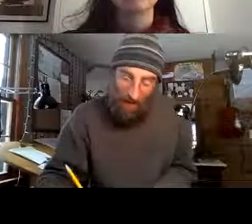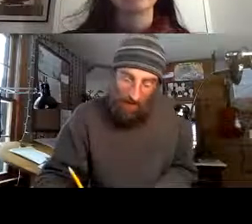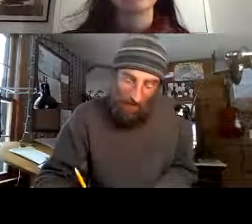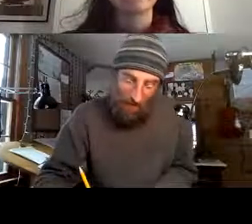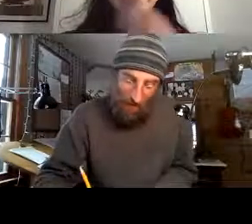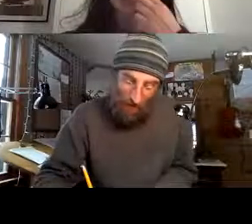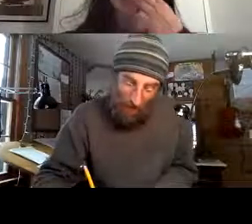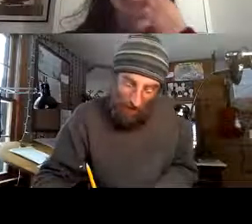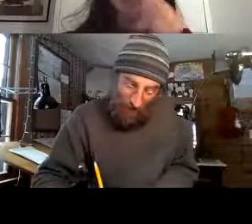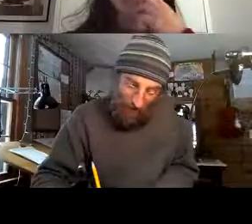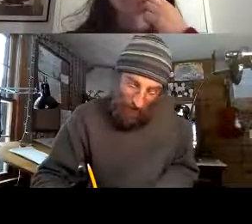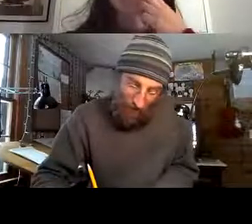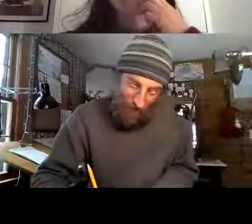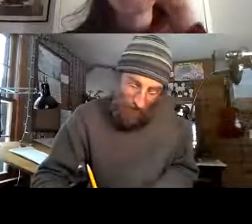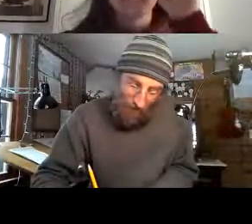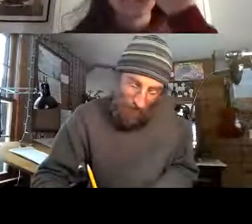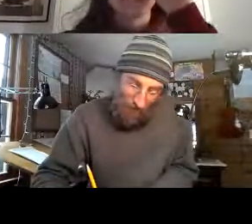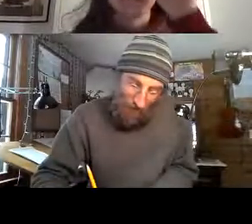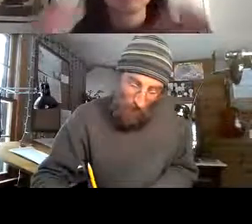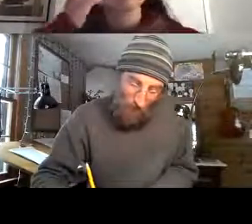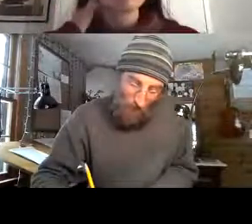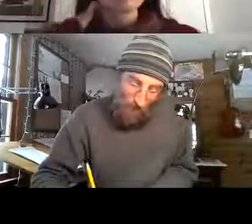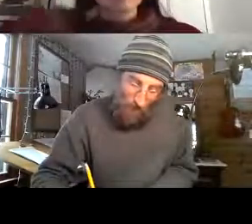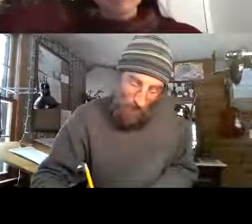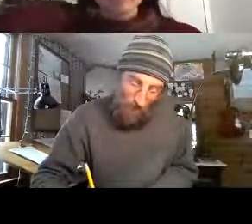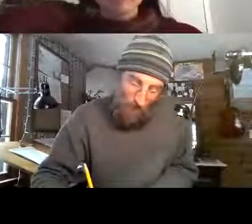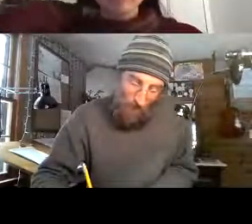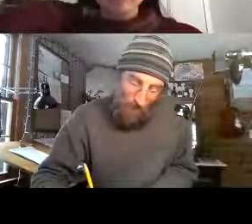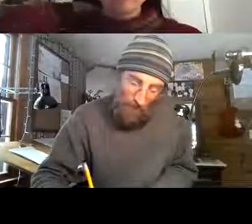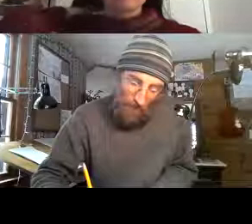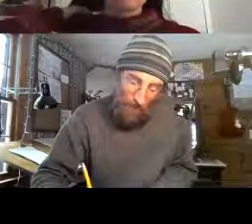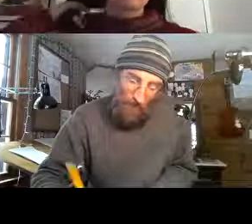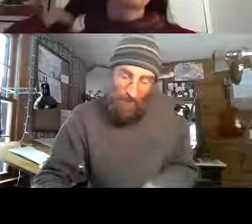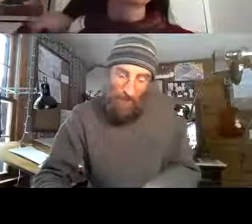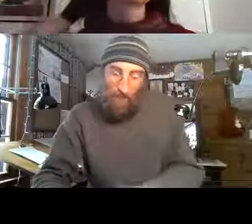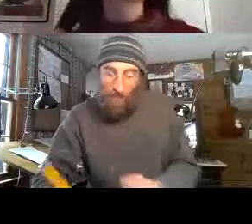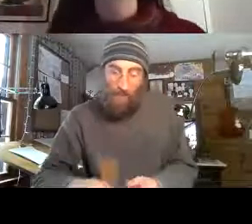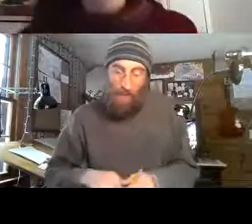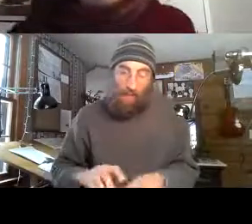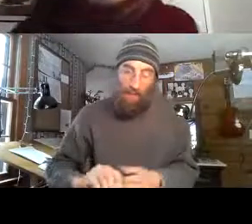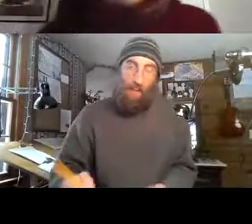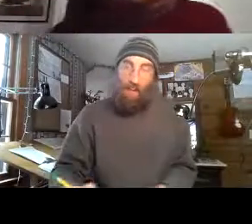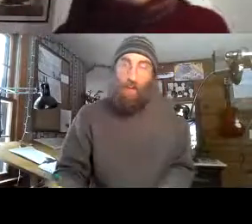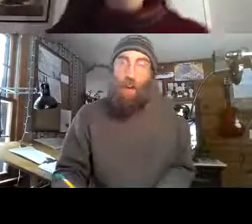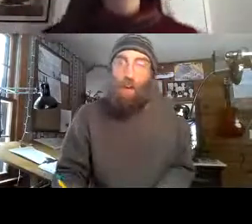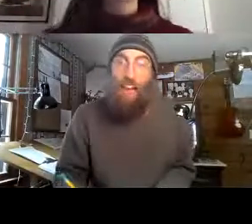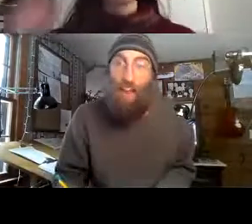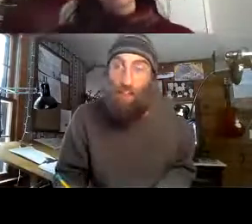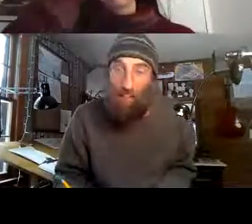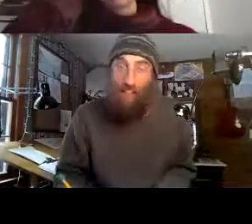that! But if I keep it super simple, with no distinguishing characteristics other than that, that I don't call attention-- at